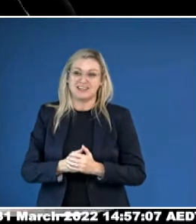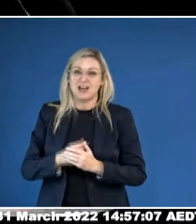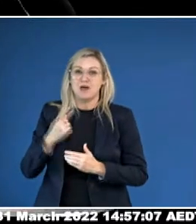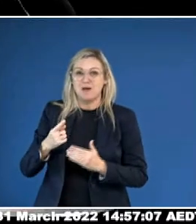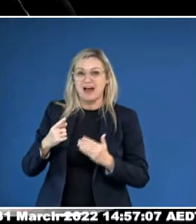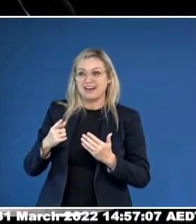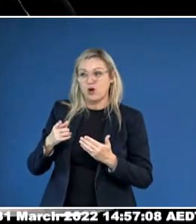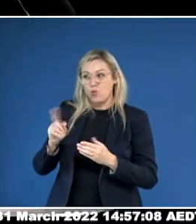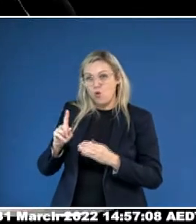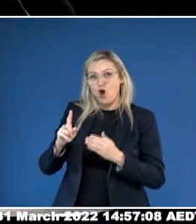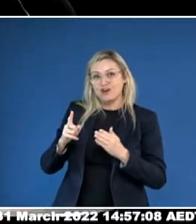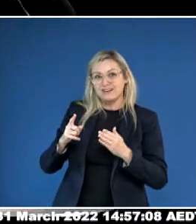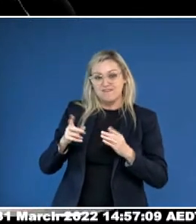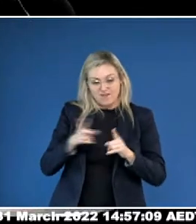Now, how is it okay?